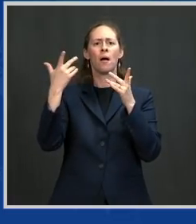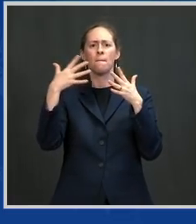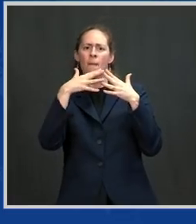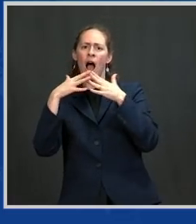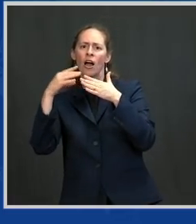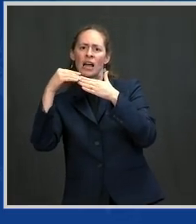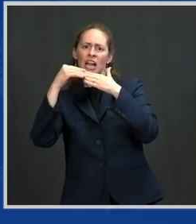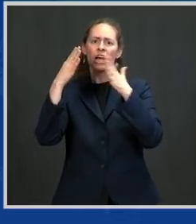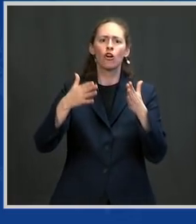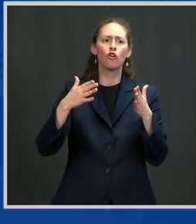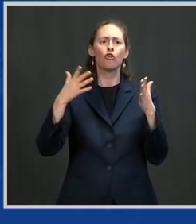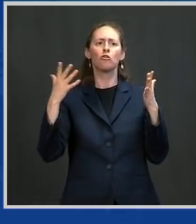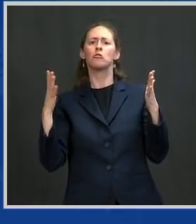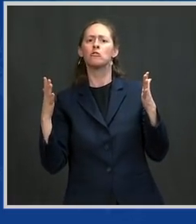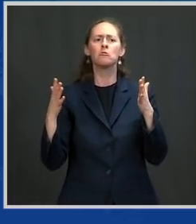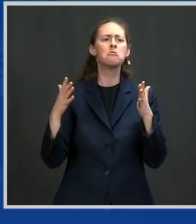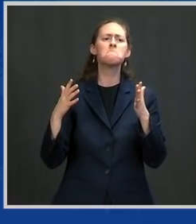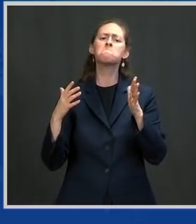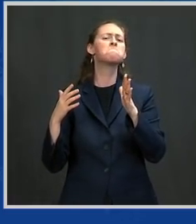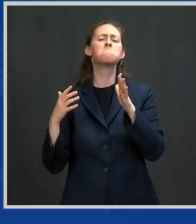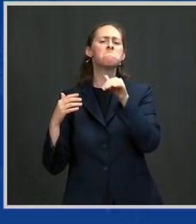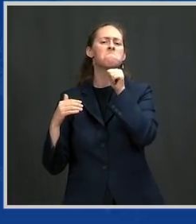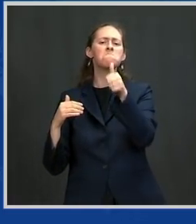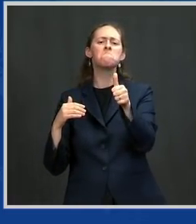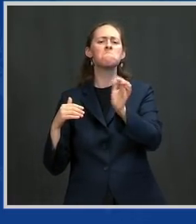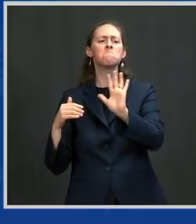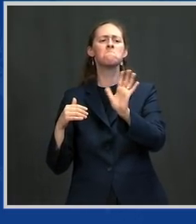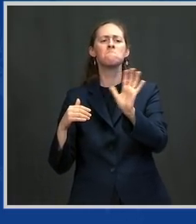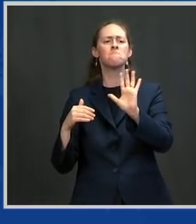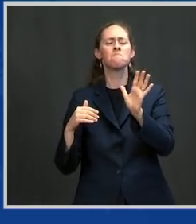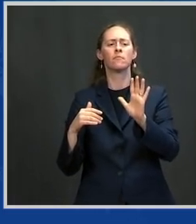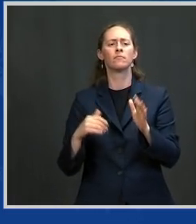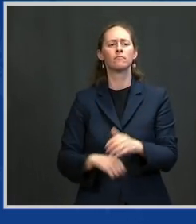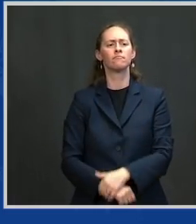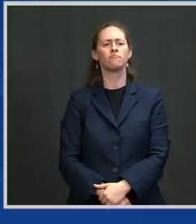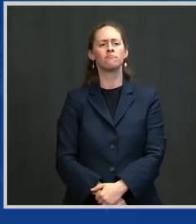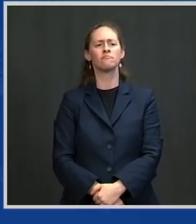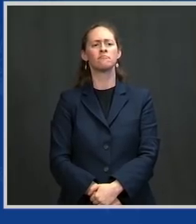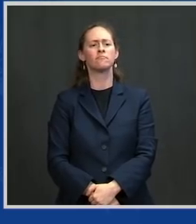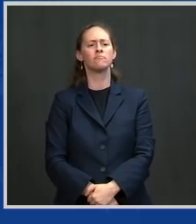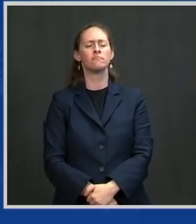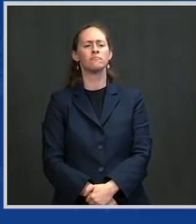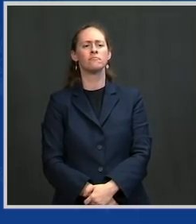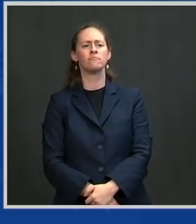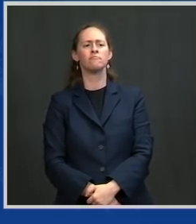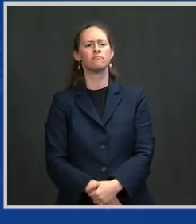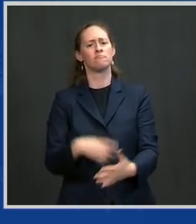I would suggest that it didn't turn out that way. I would suggest that there is a --